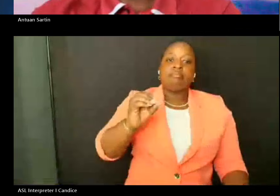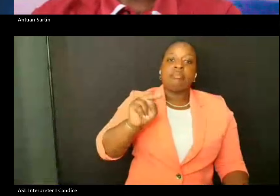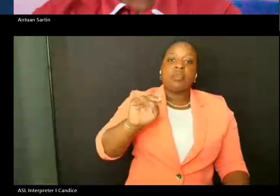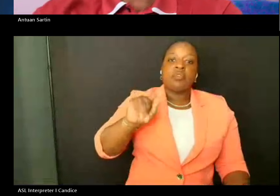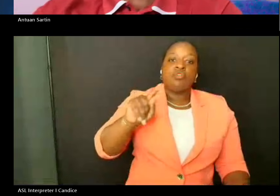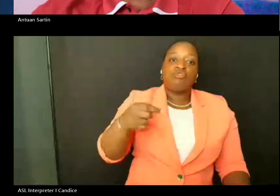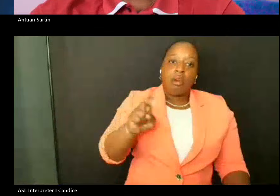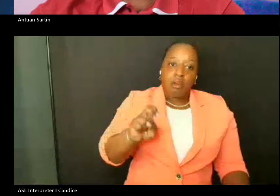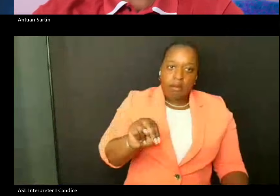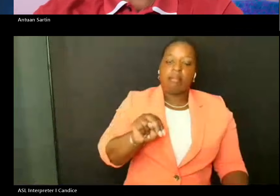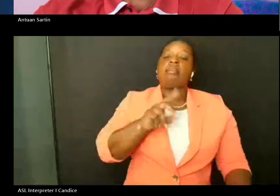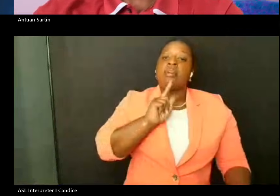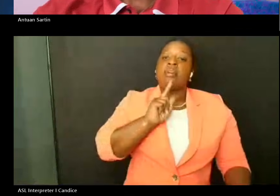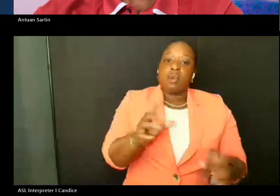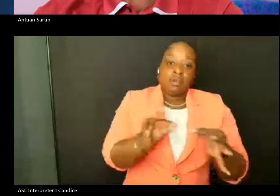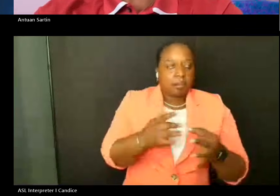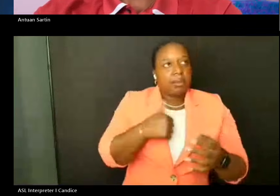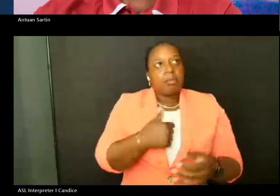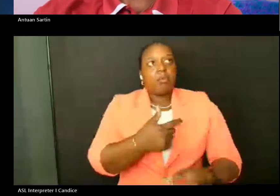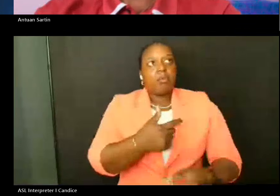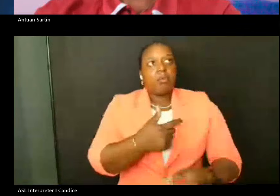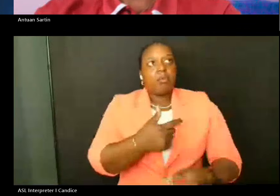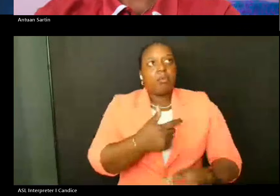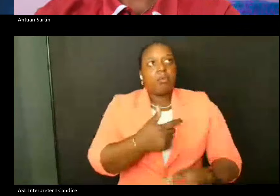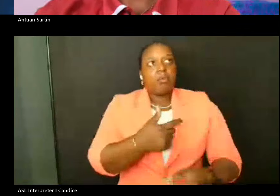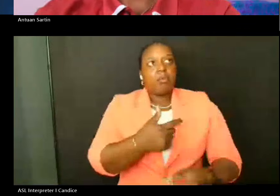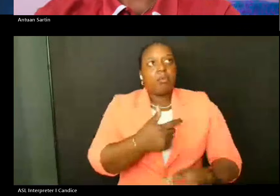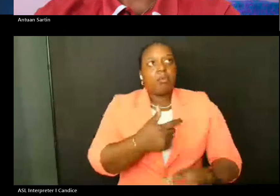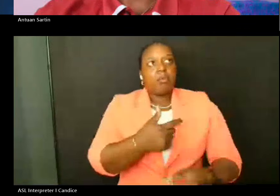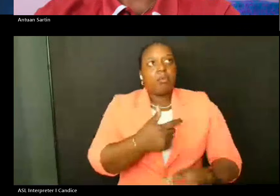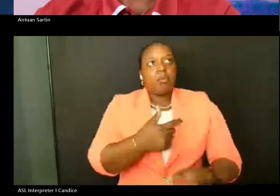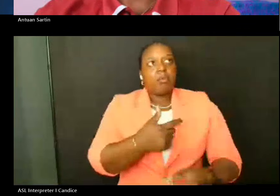lots of blood work, all sorts of things. But really, what was kind of your thought process